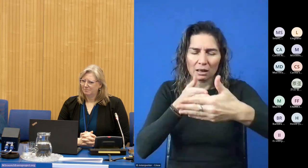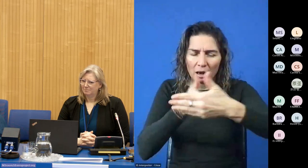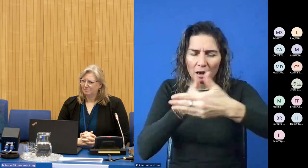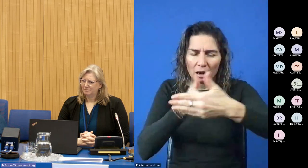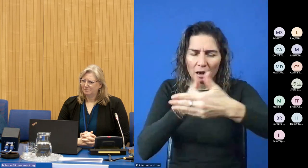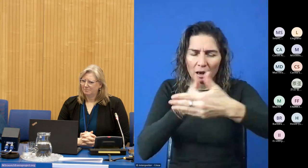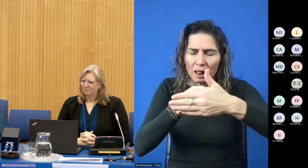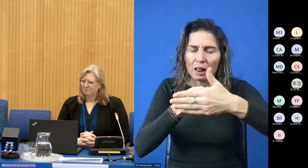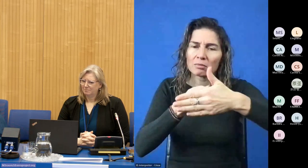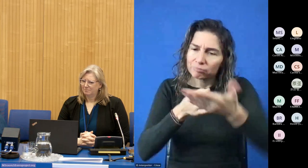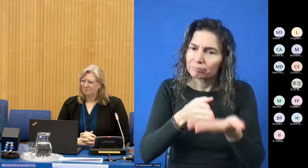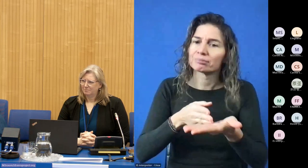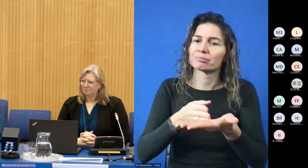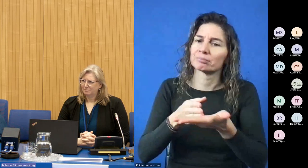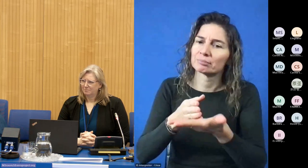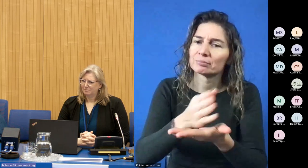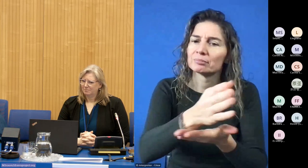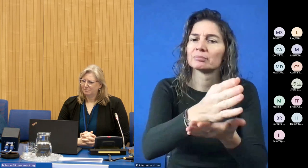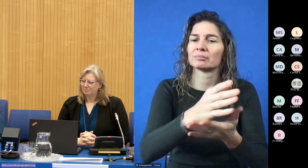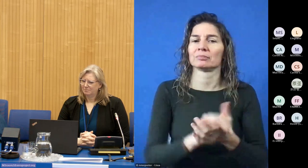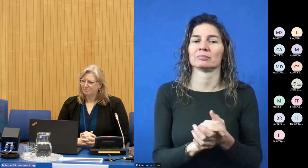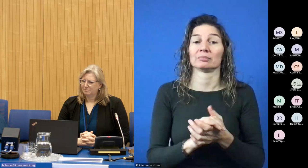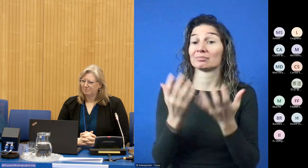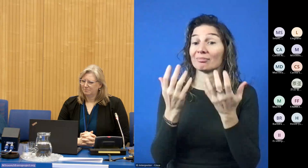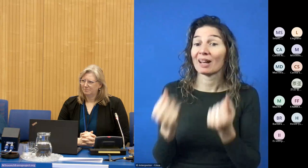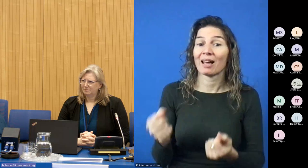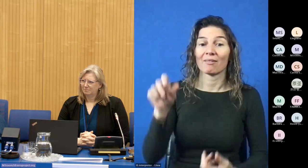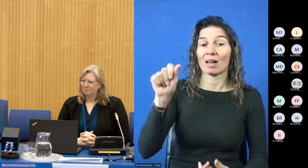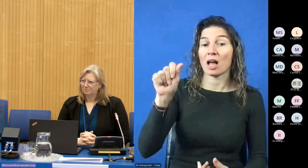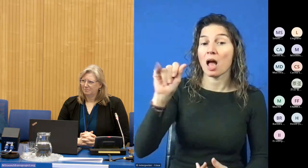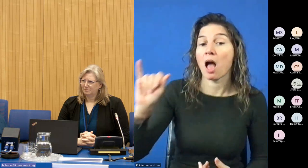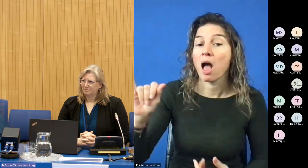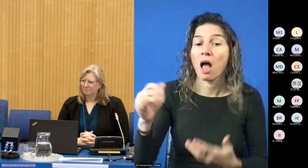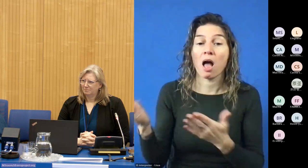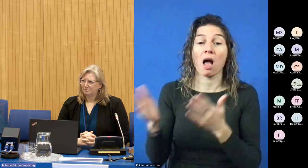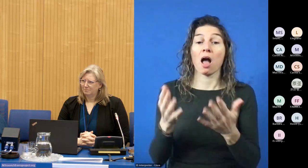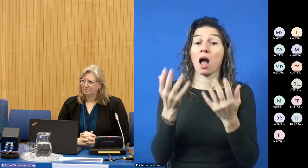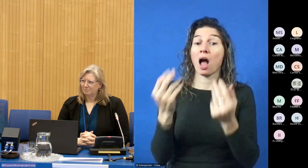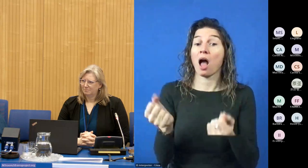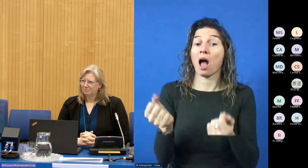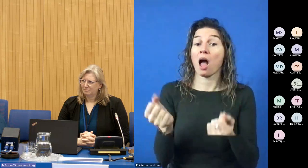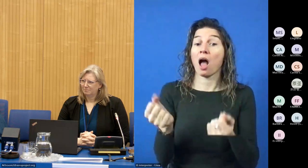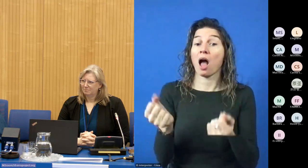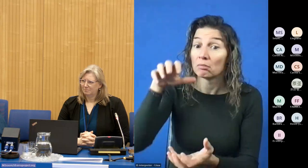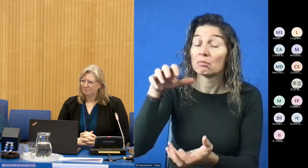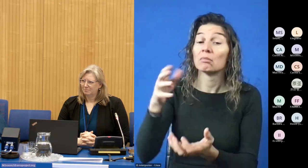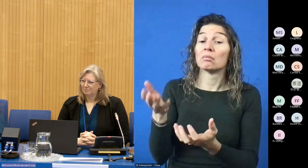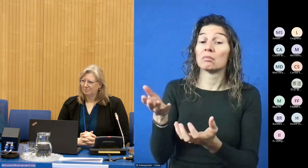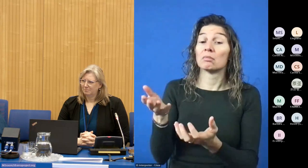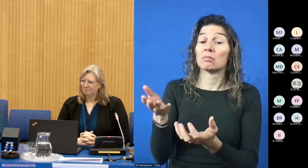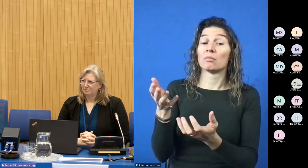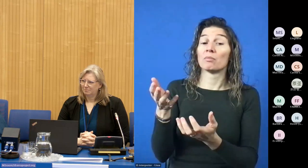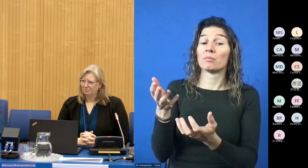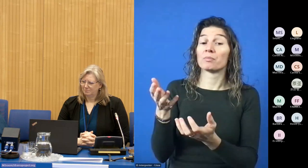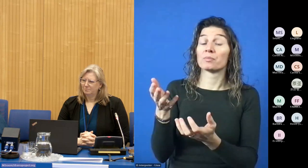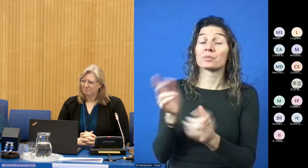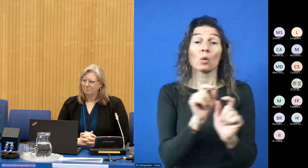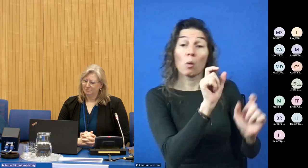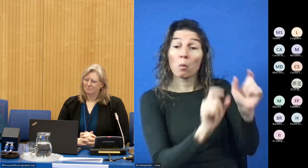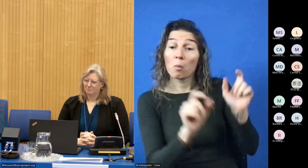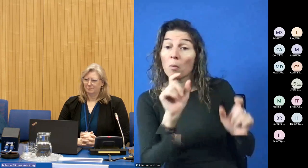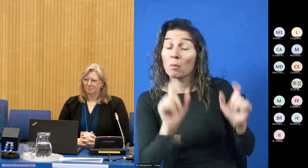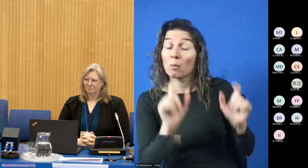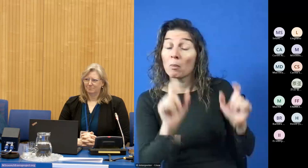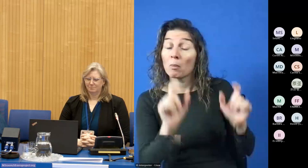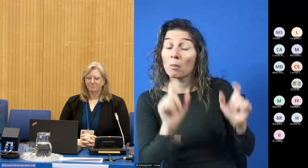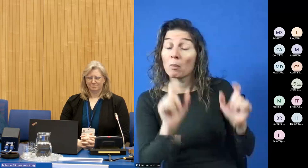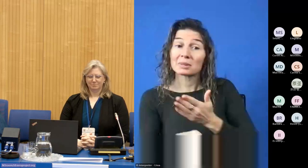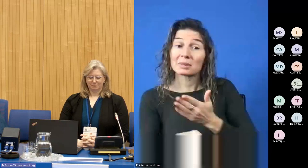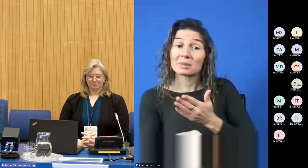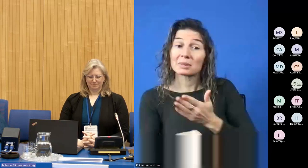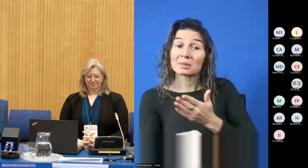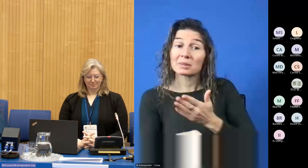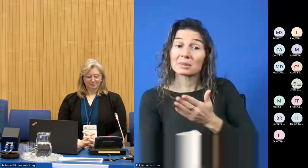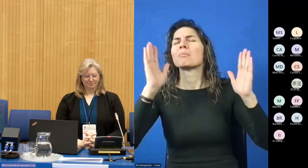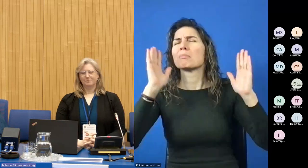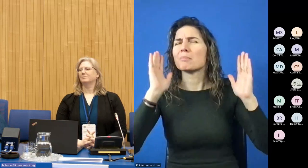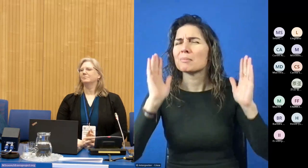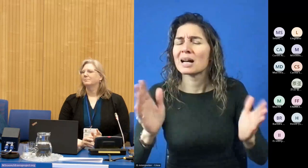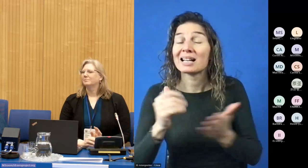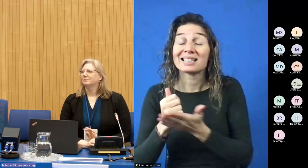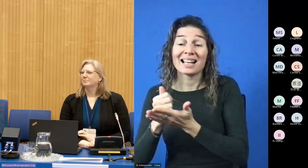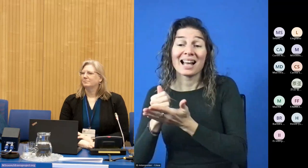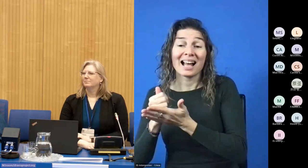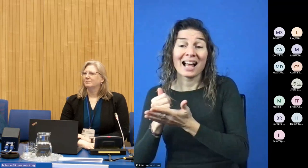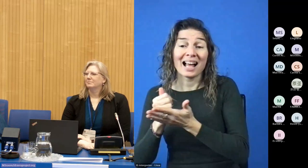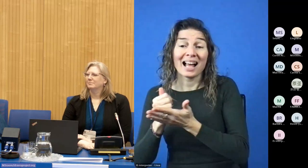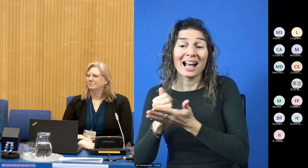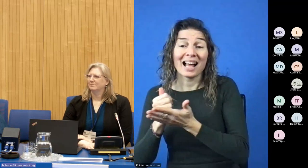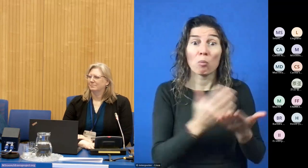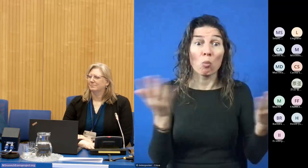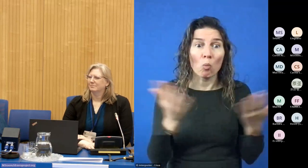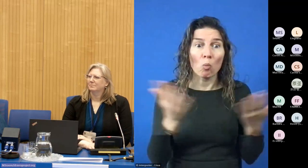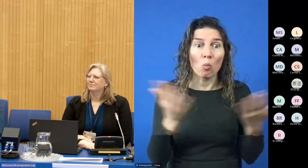coming up. I think we needed to help these people with disabilities with basic ICT skills, so that